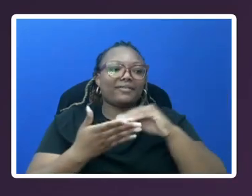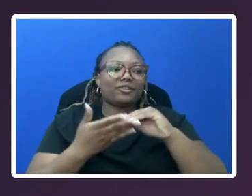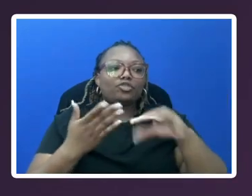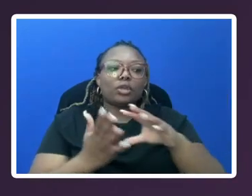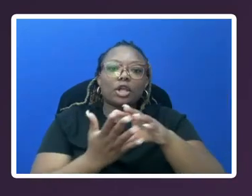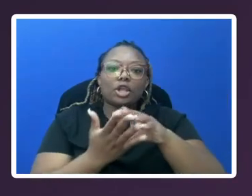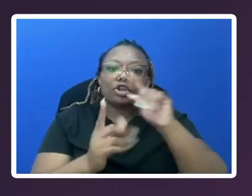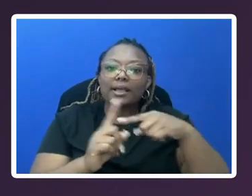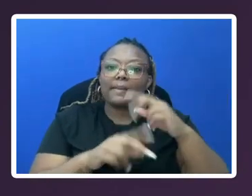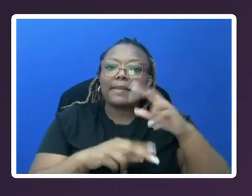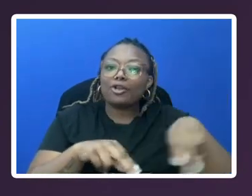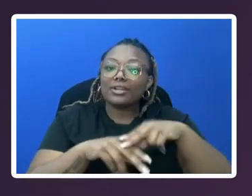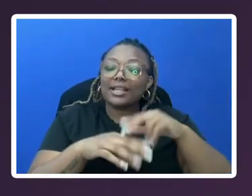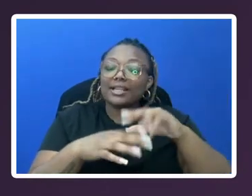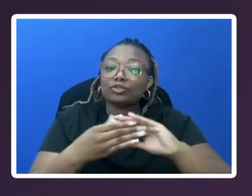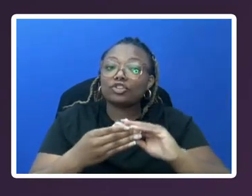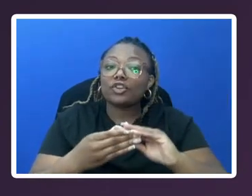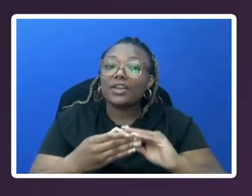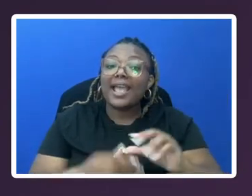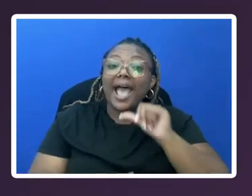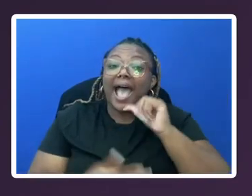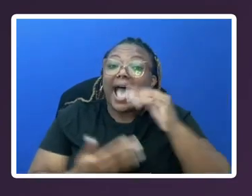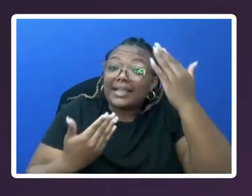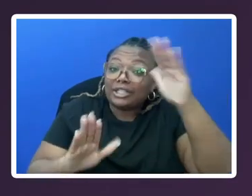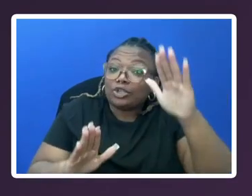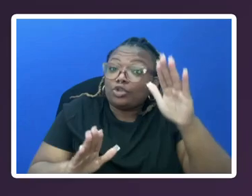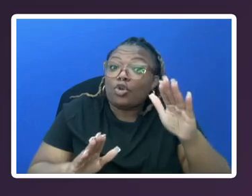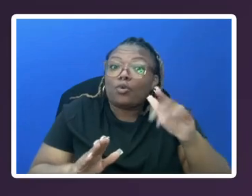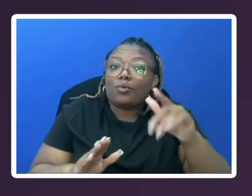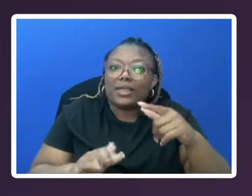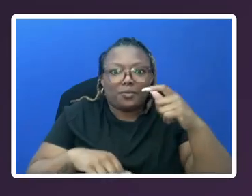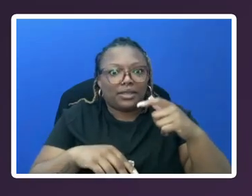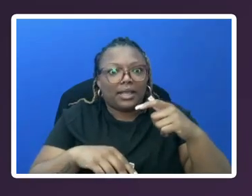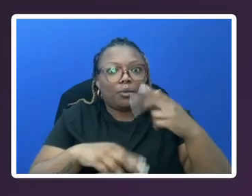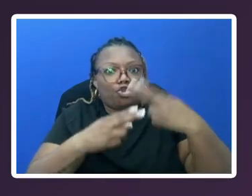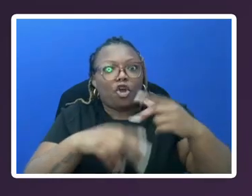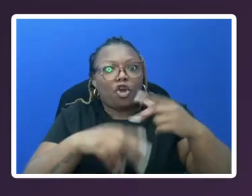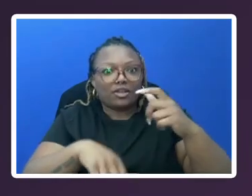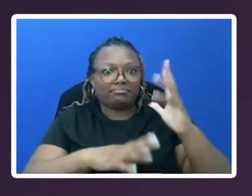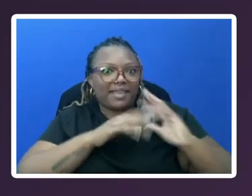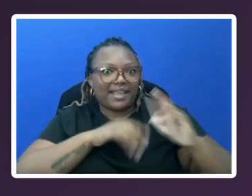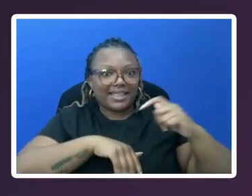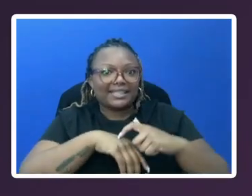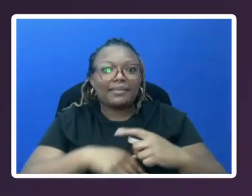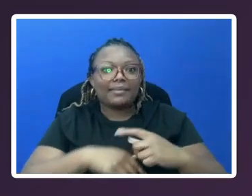though I didn't know that's what they were at the time. And I have to say the earliest memory I have